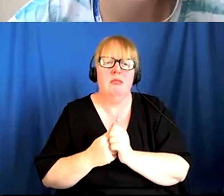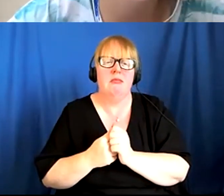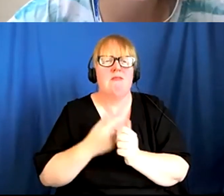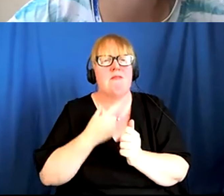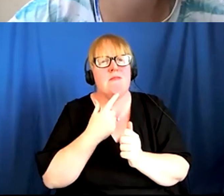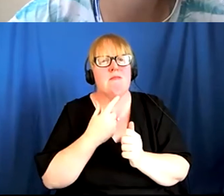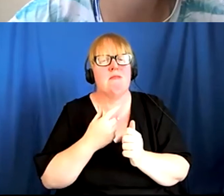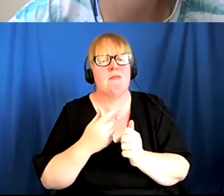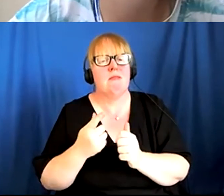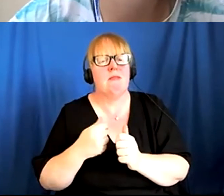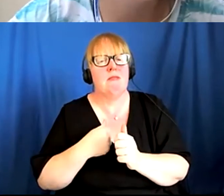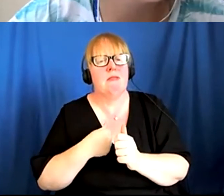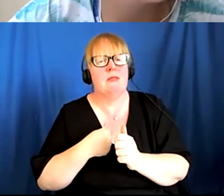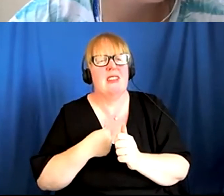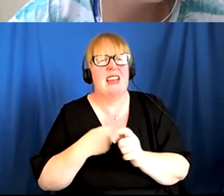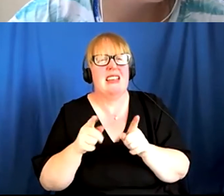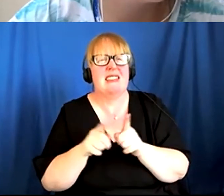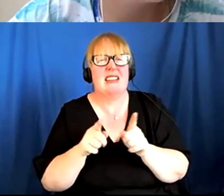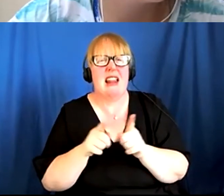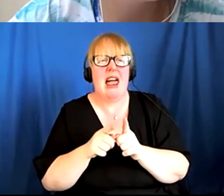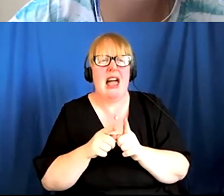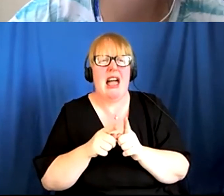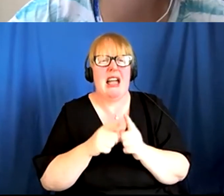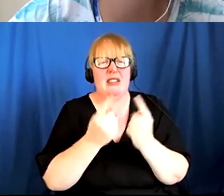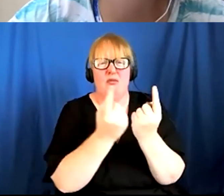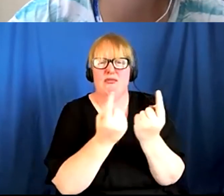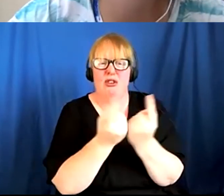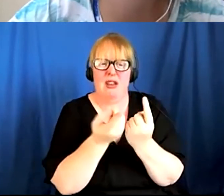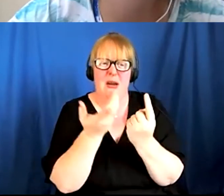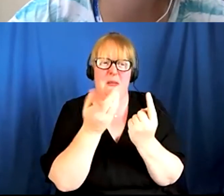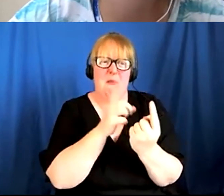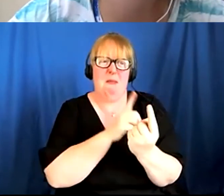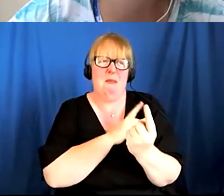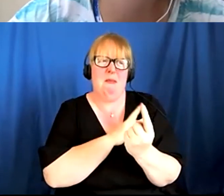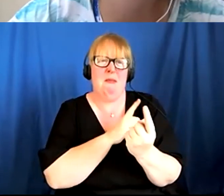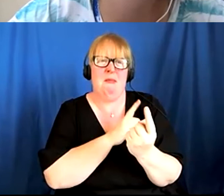it's become a sort of by-product really, before I was being in the fortunate